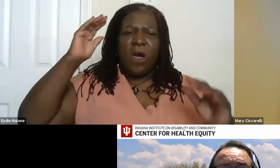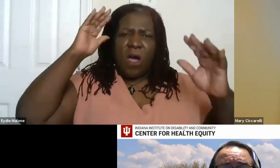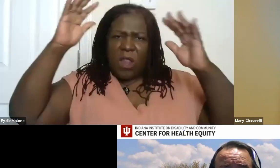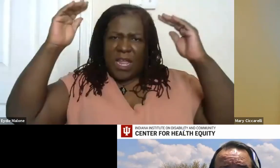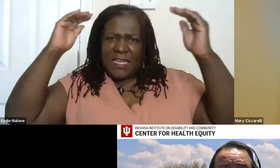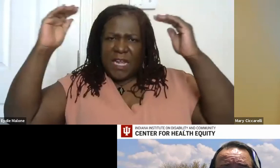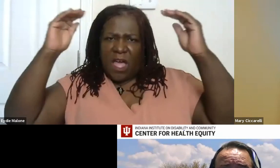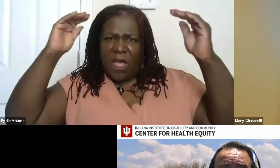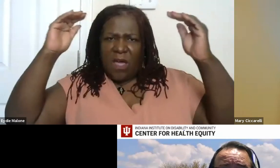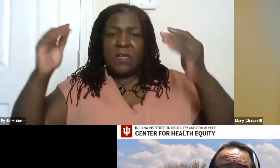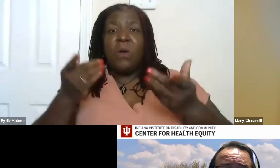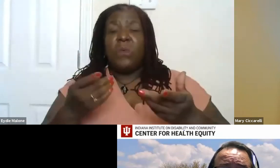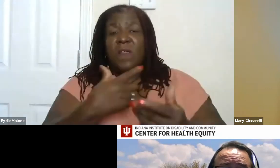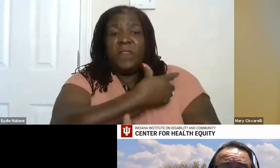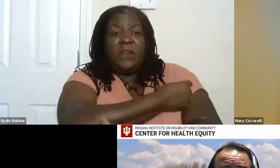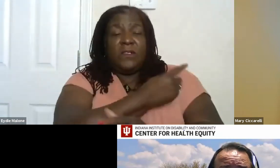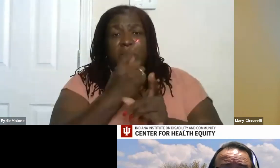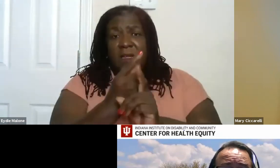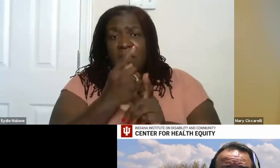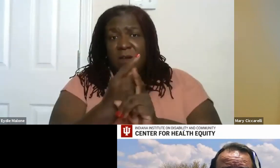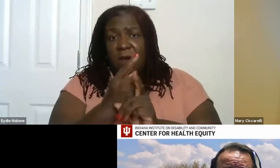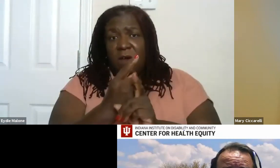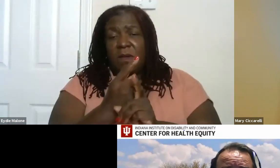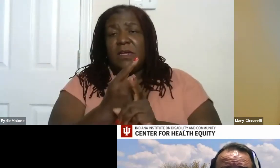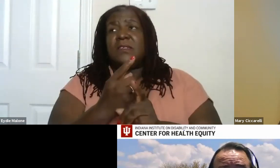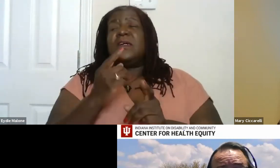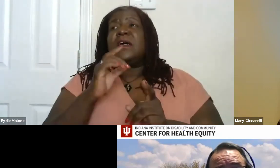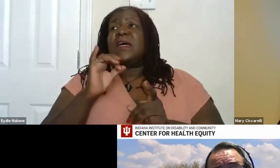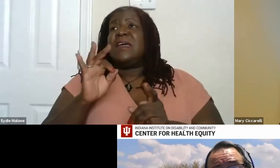dosage be appropriate for someone who is smaller than the average 5 year old or larger than